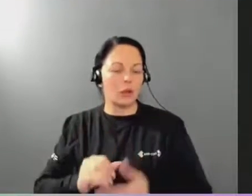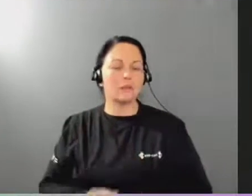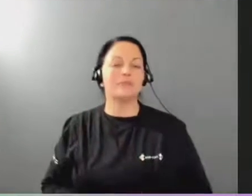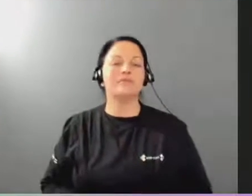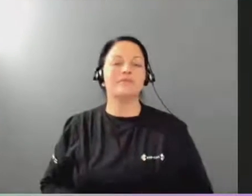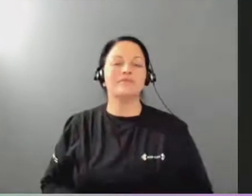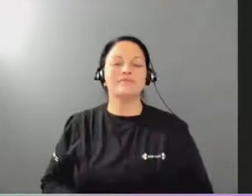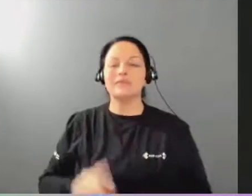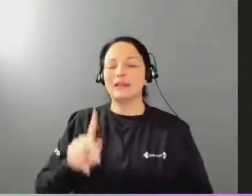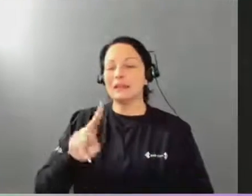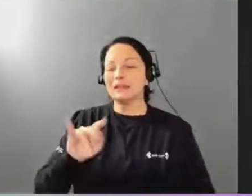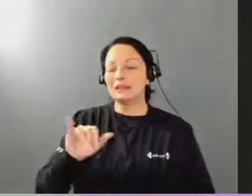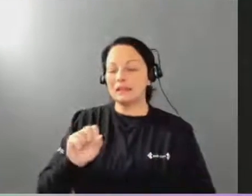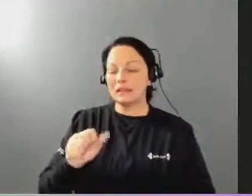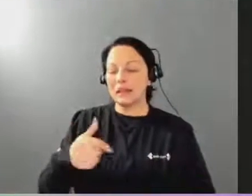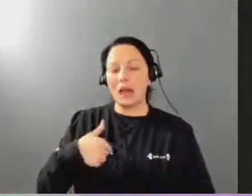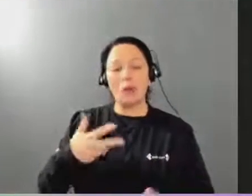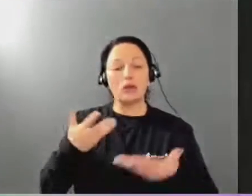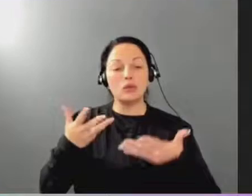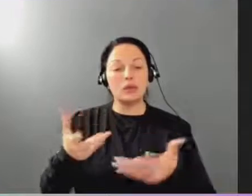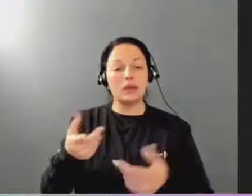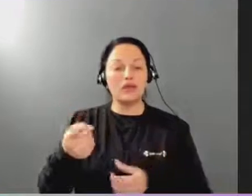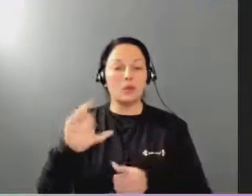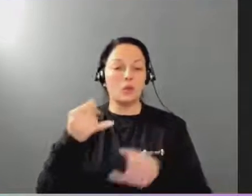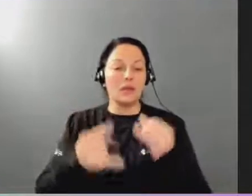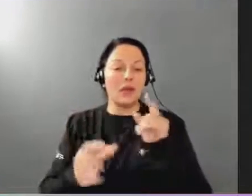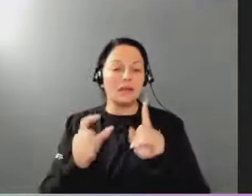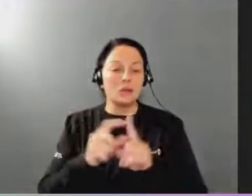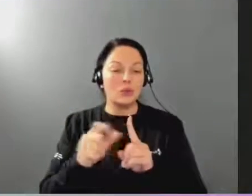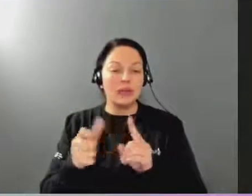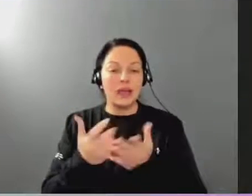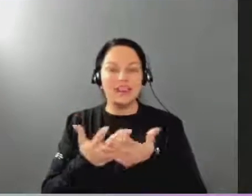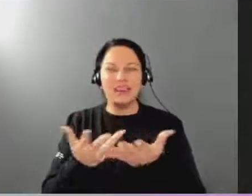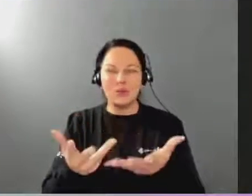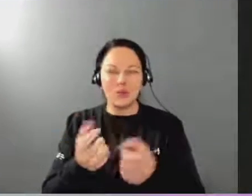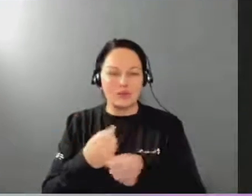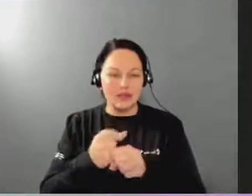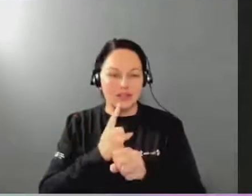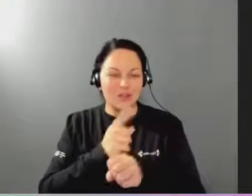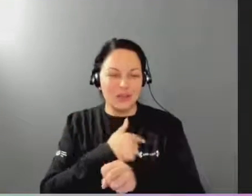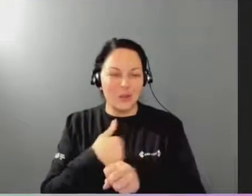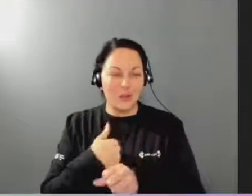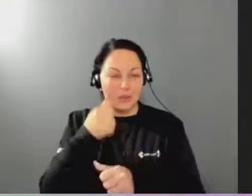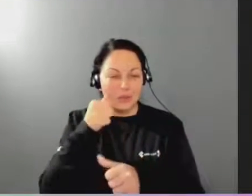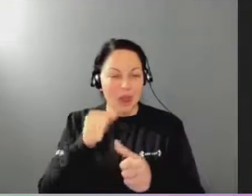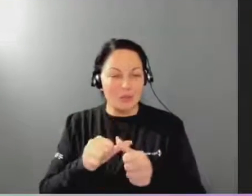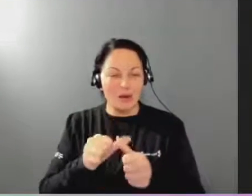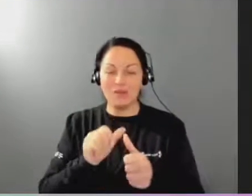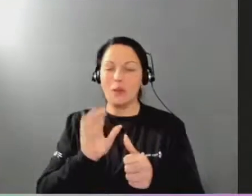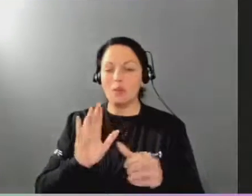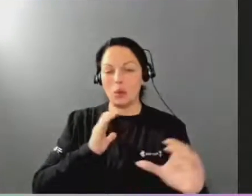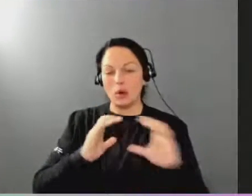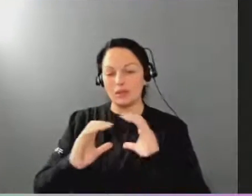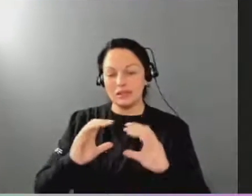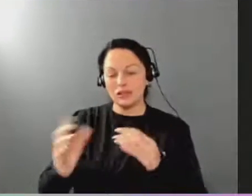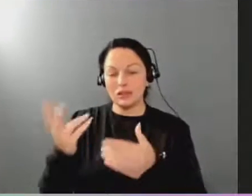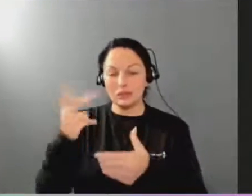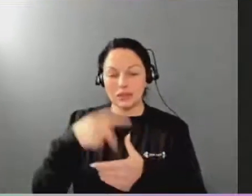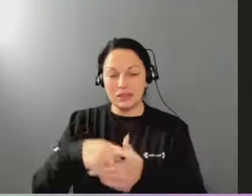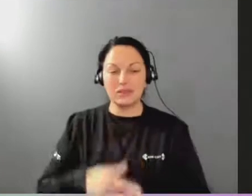out from themselves am I an inclusive speaker pyramid and how do I do it? I want to leave you with the last word,